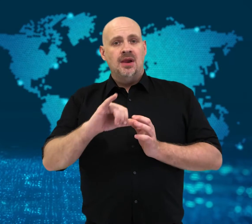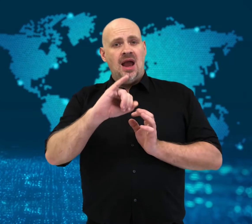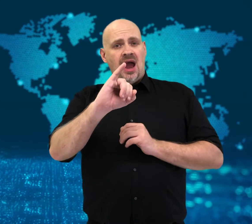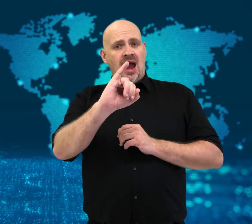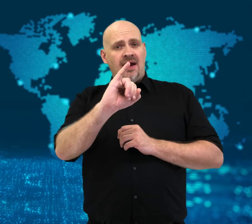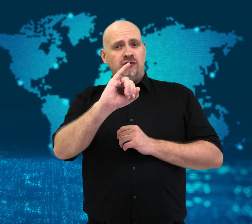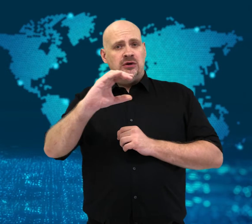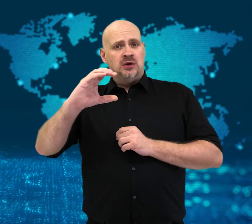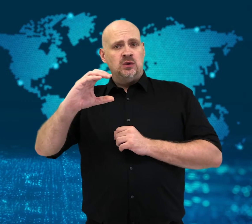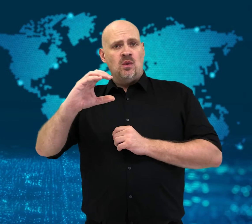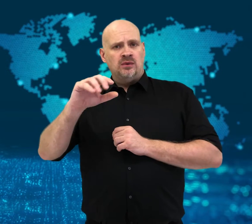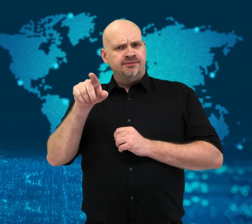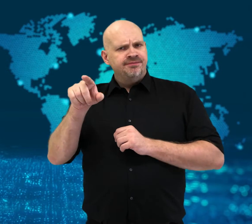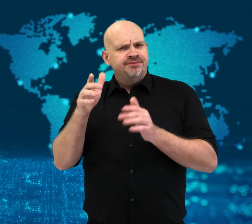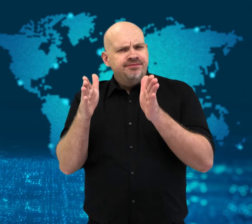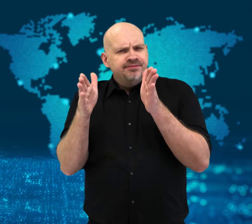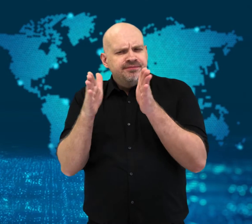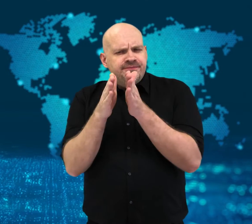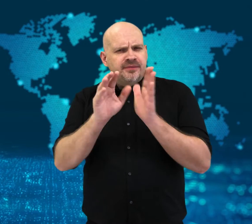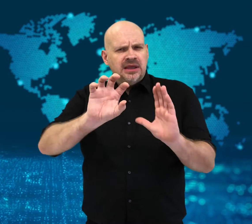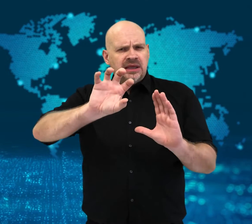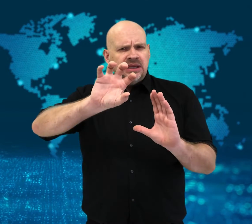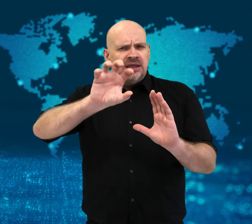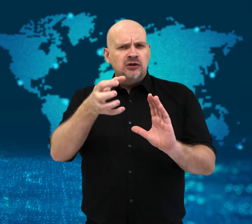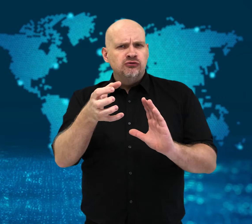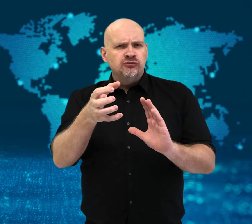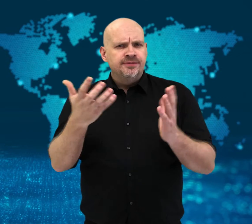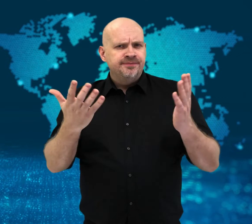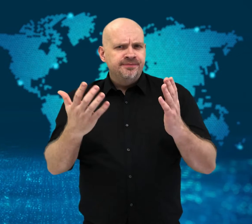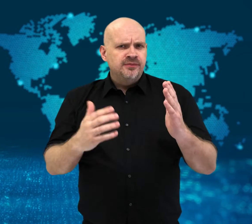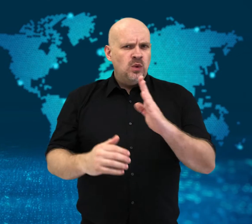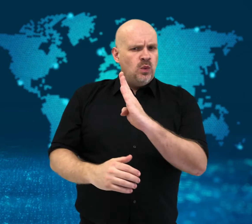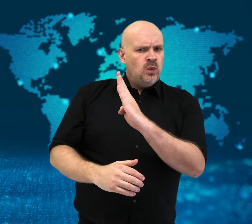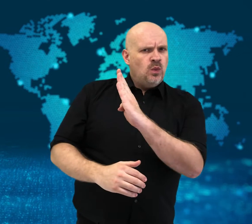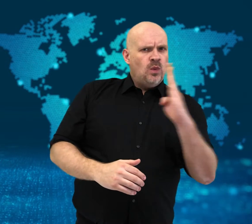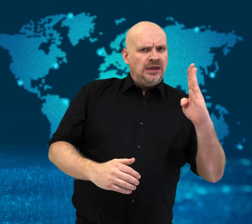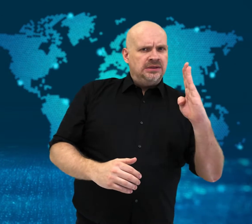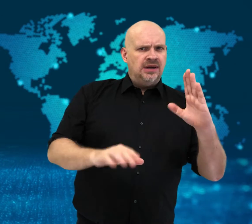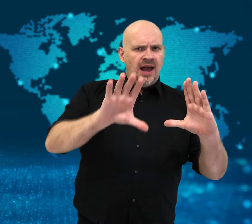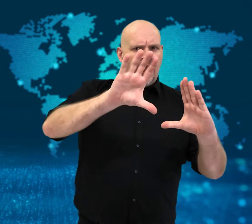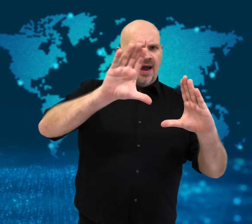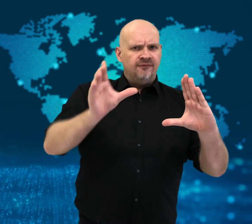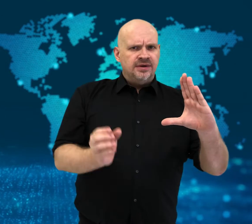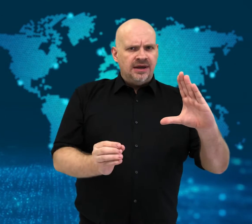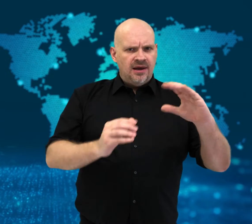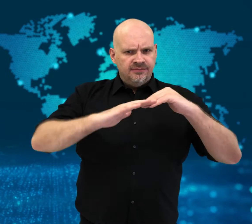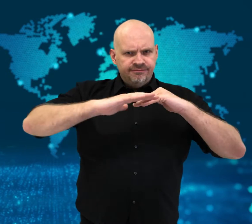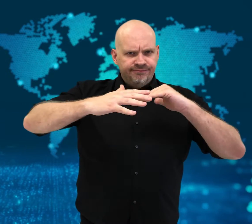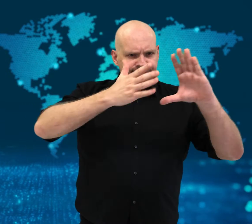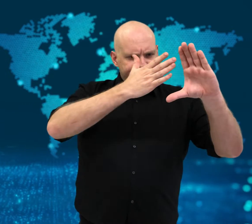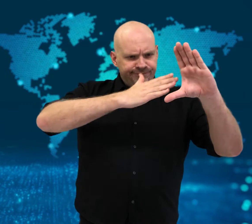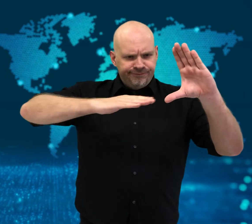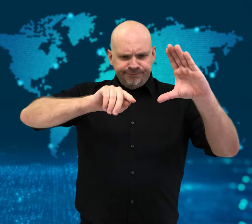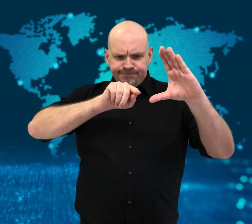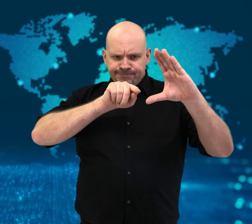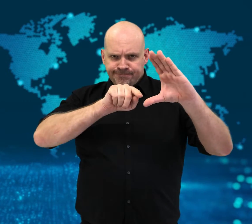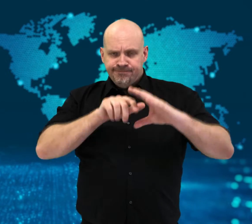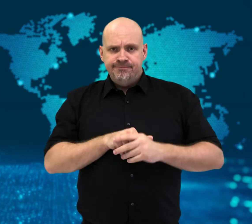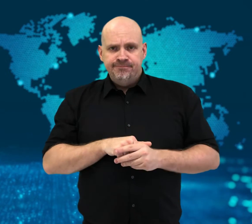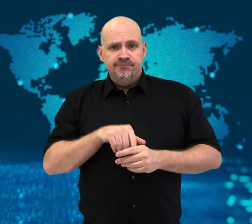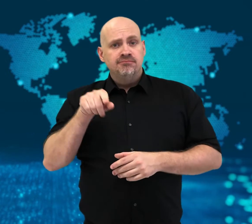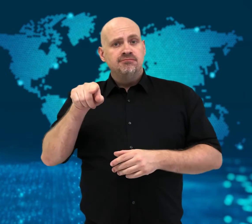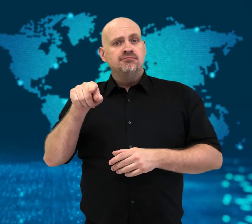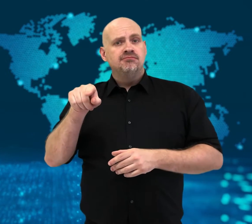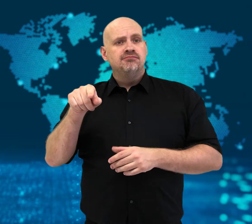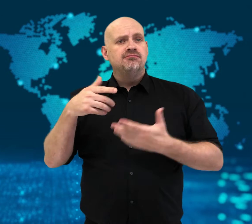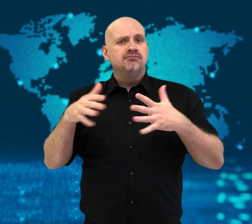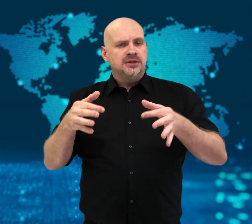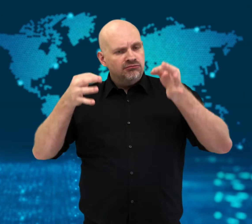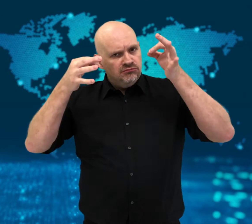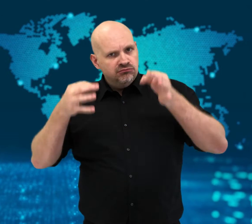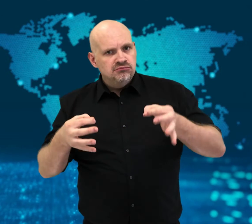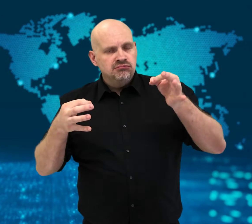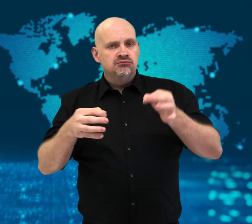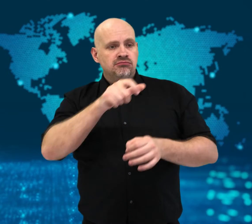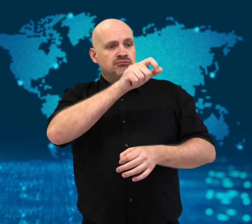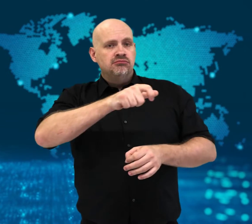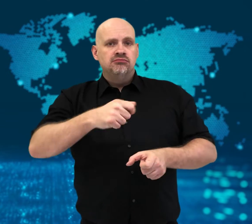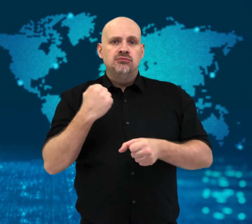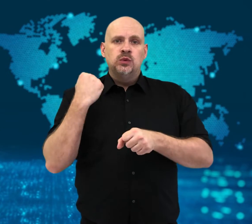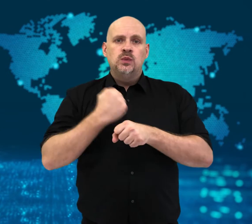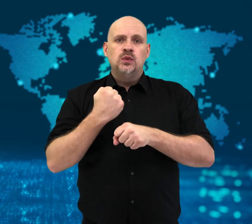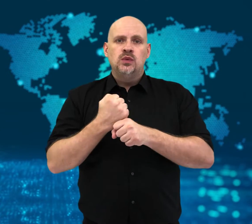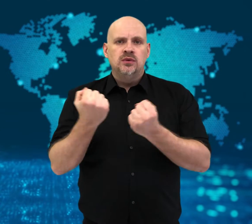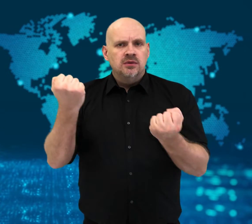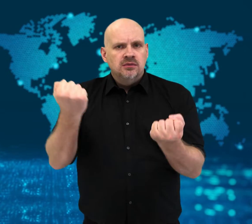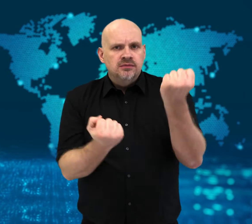[Gavin]: Ivory Coast, a small country on the Western coast of Africa,